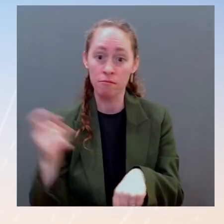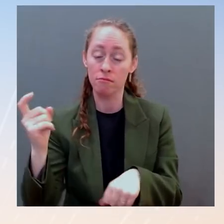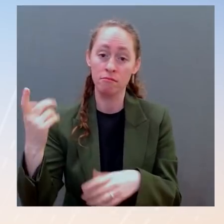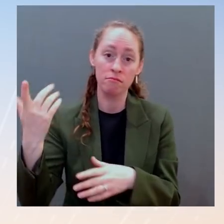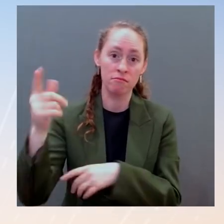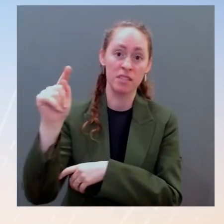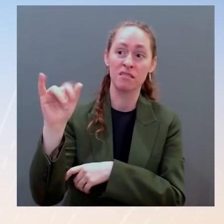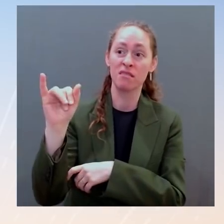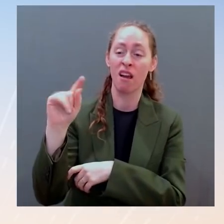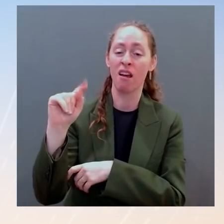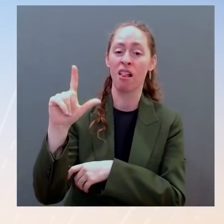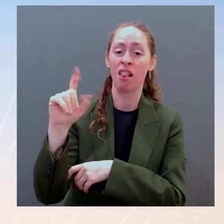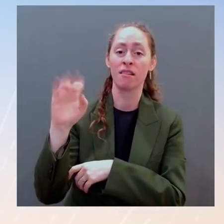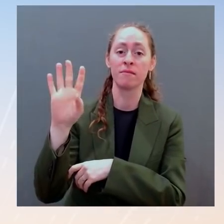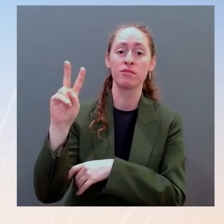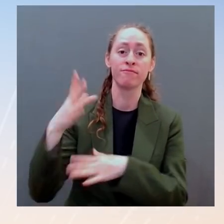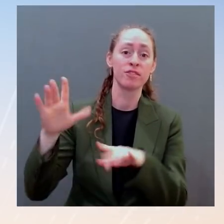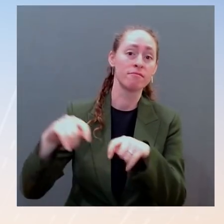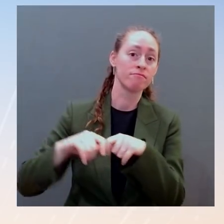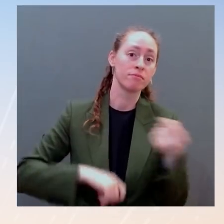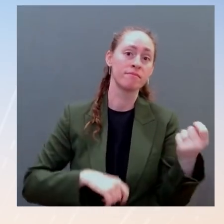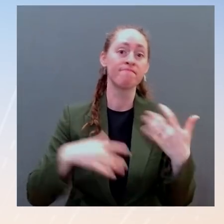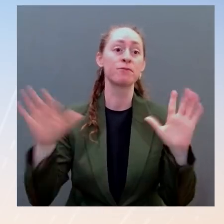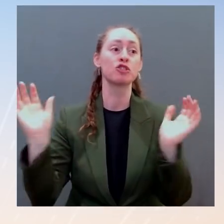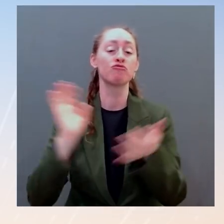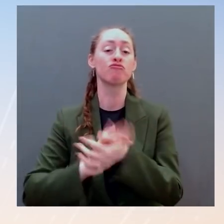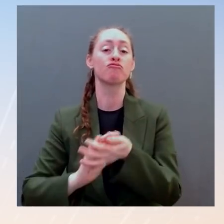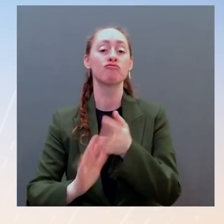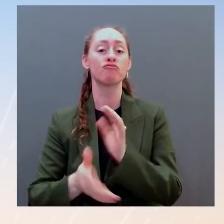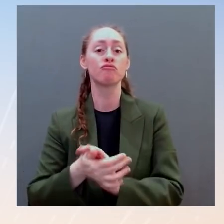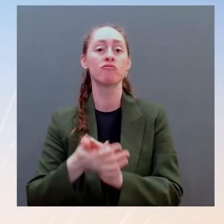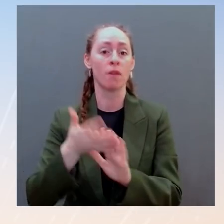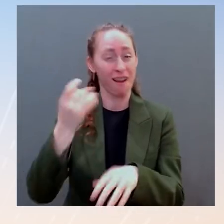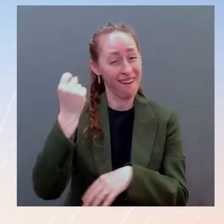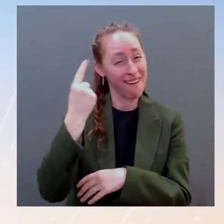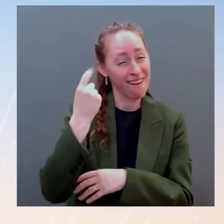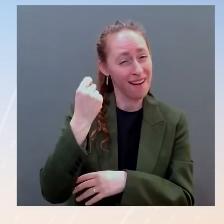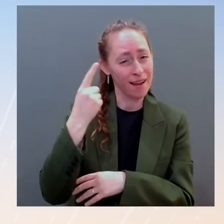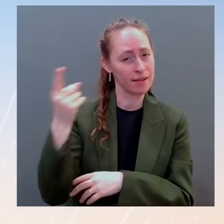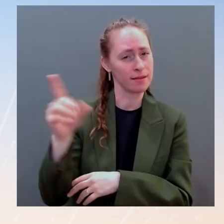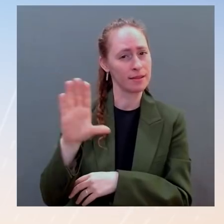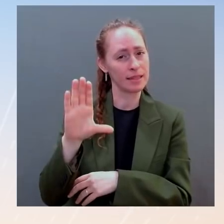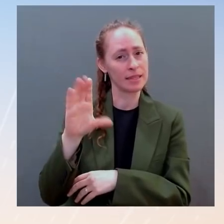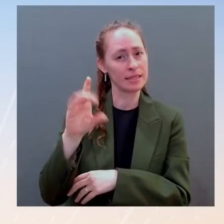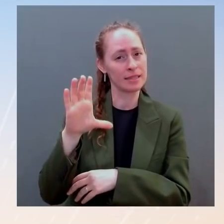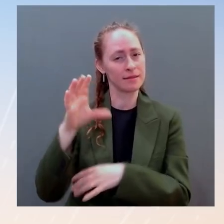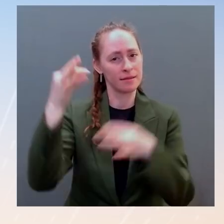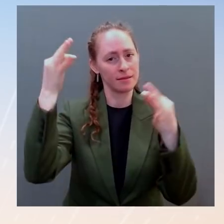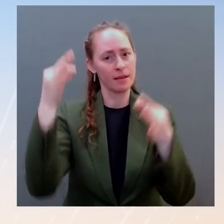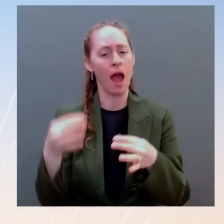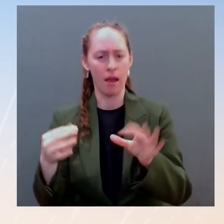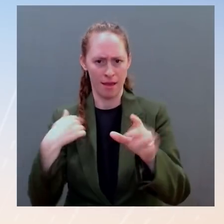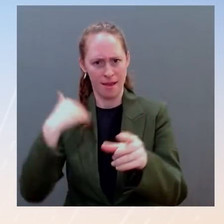There are some, you noted, who are very vocal about how they would like to see it extended. There are some who are very vocal about how they would not like to see that happen.